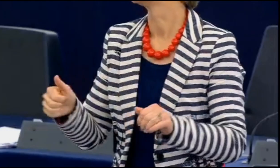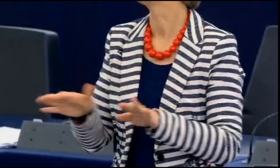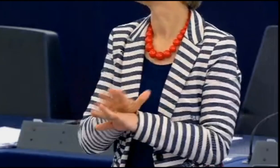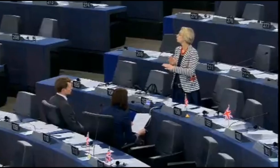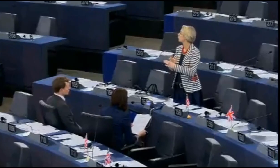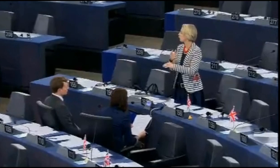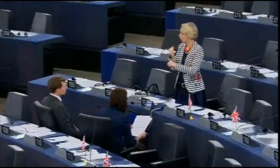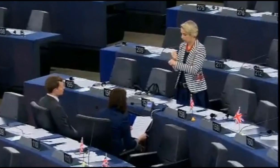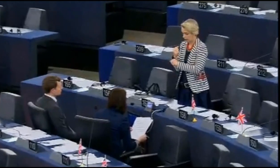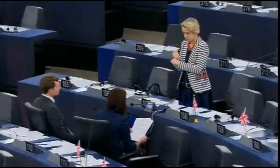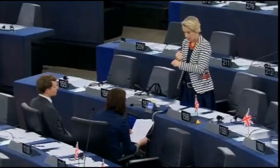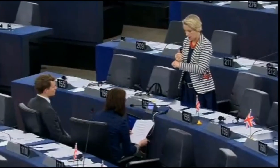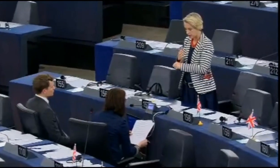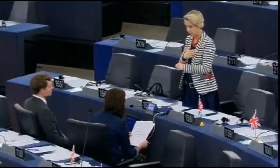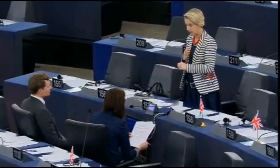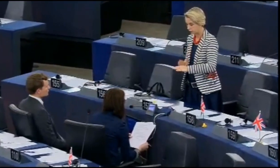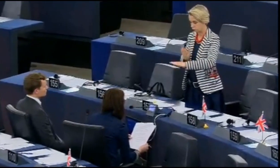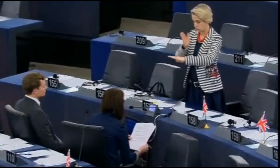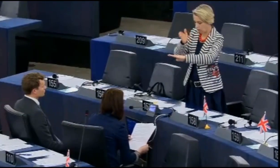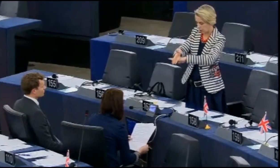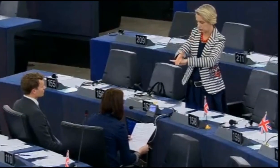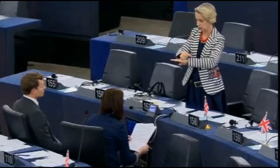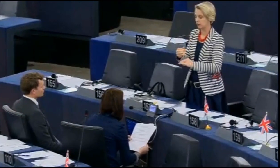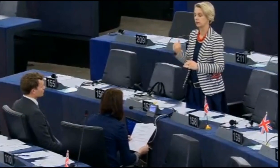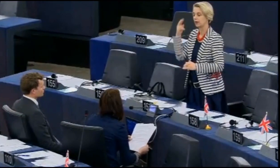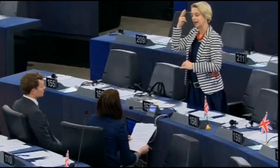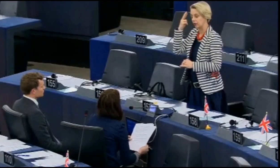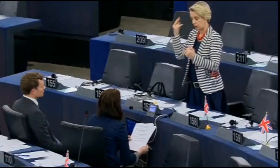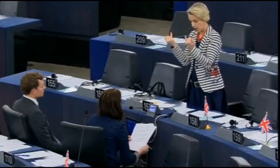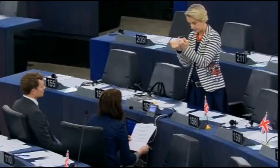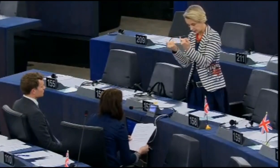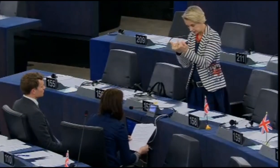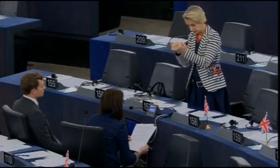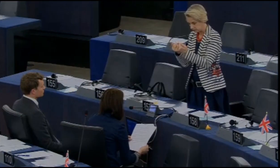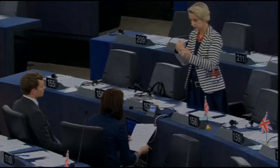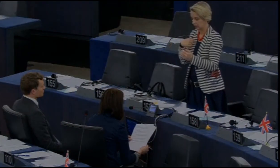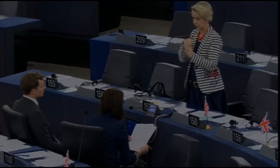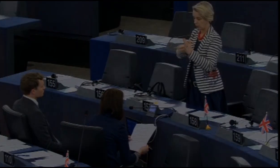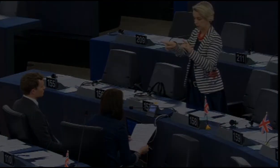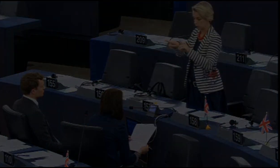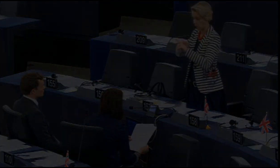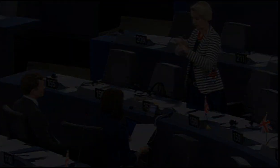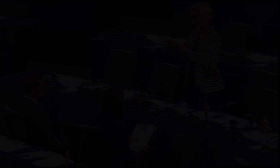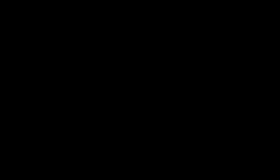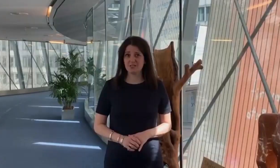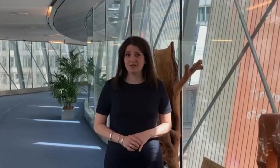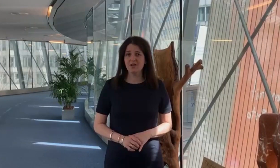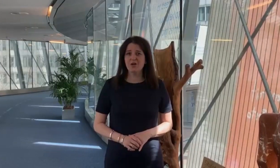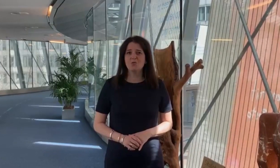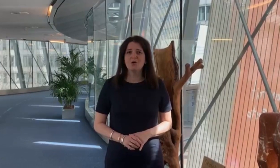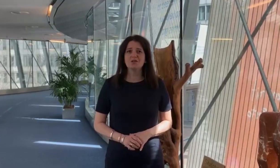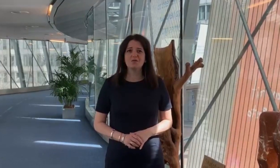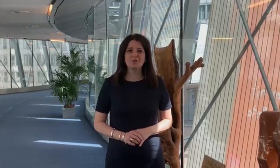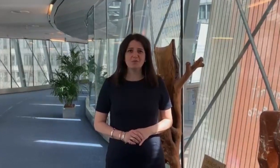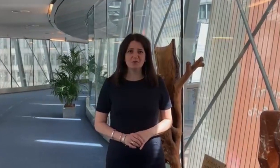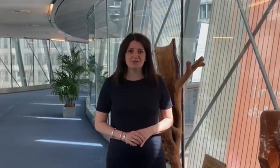You cannot be discriminated against because of a disability. The European Disability Card